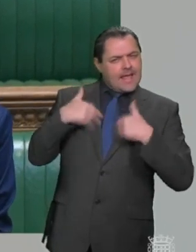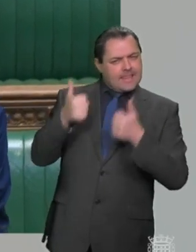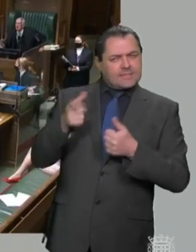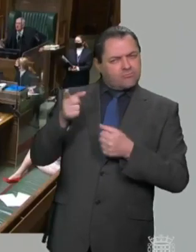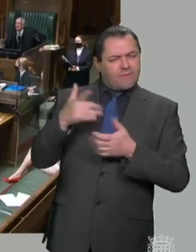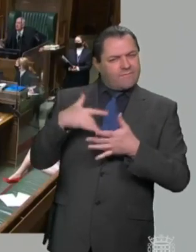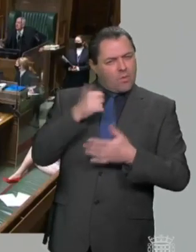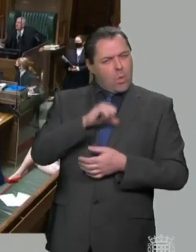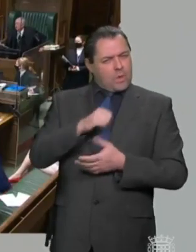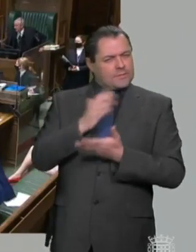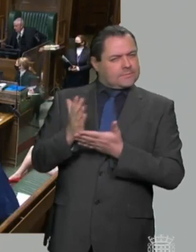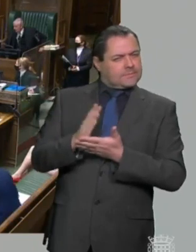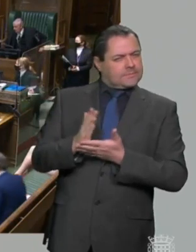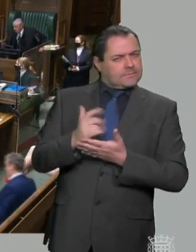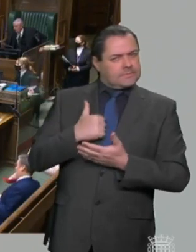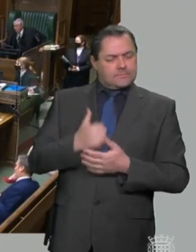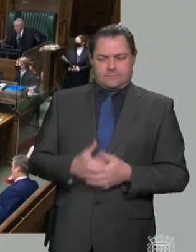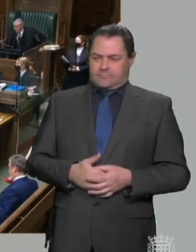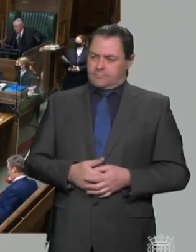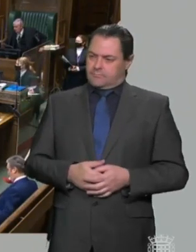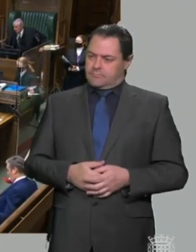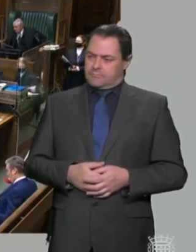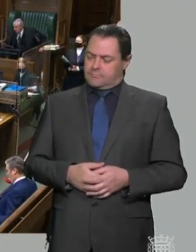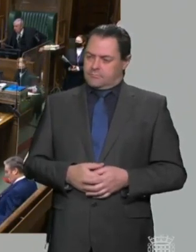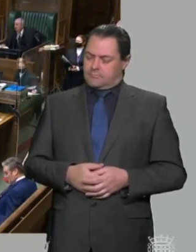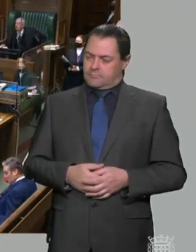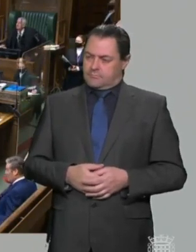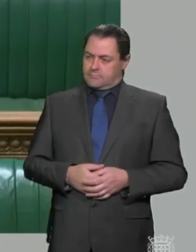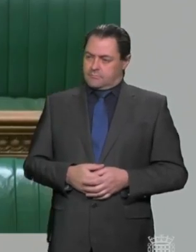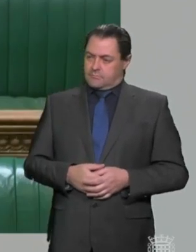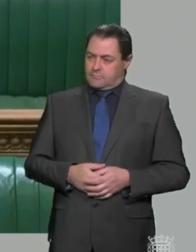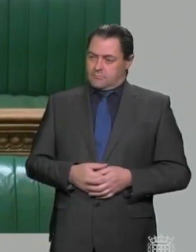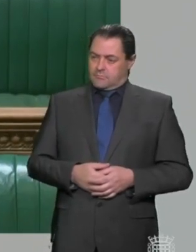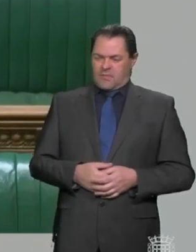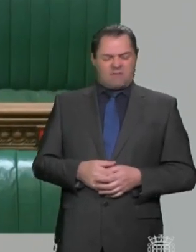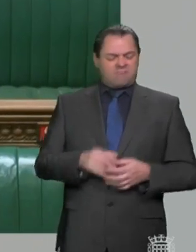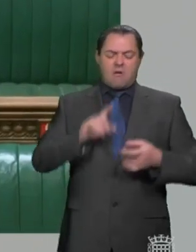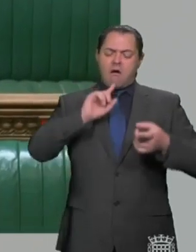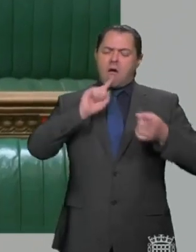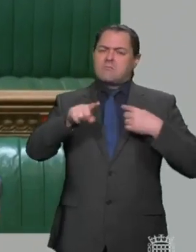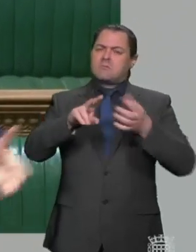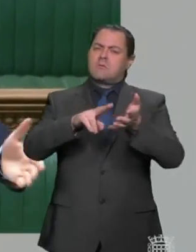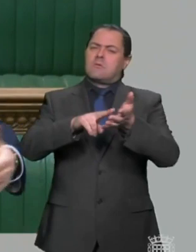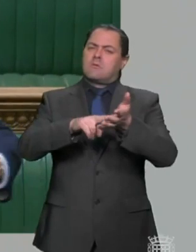The Prime Minister The answer to that is no. I am afraid I have not